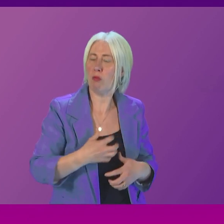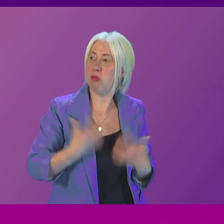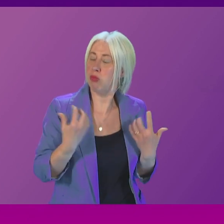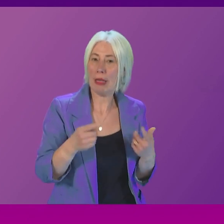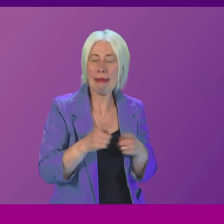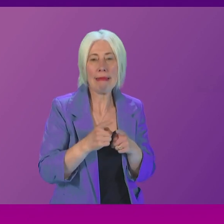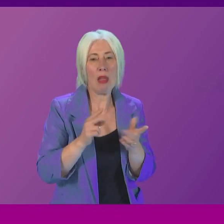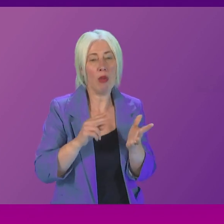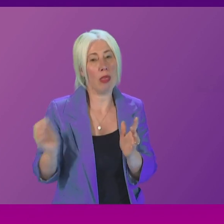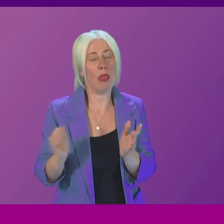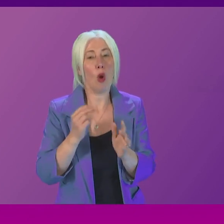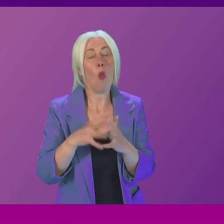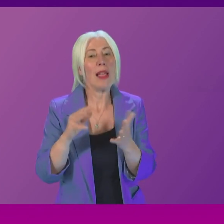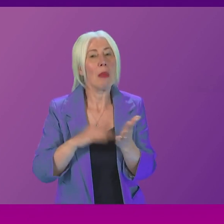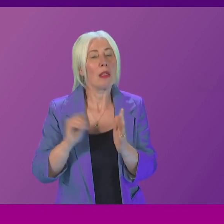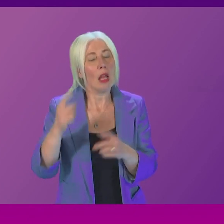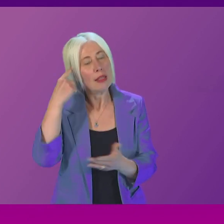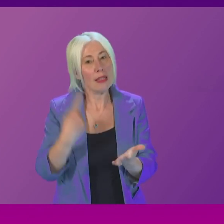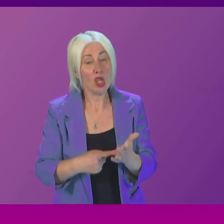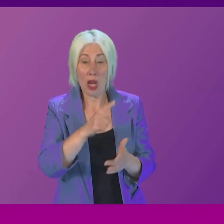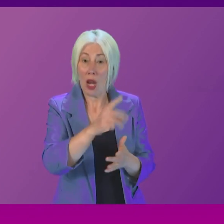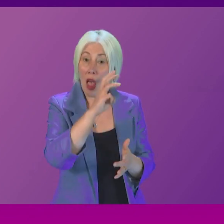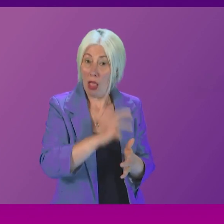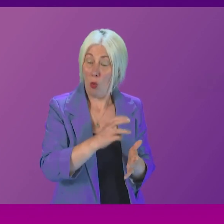and shares our ambition to have glass included.